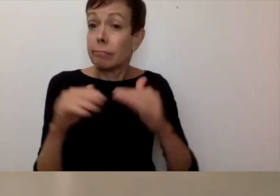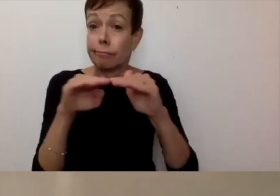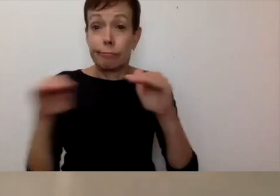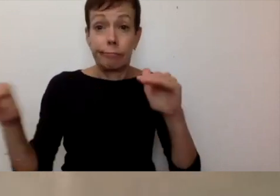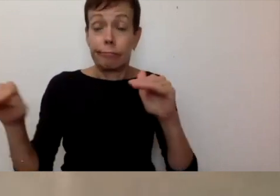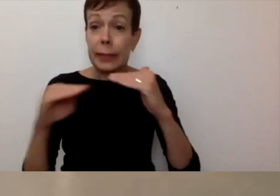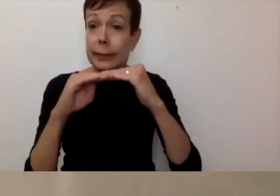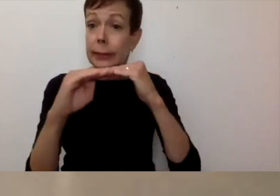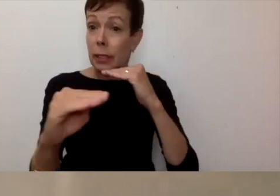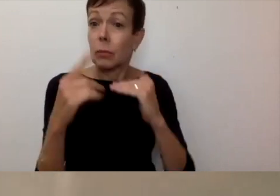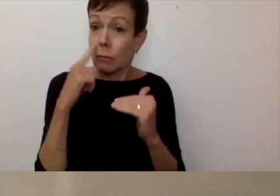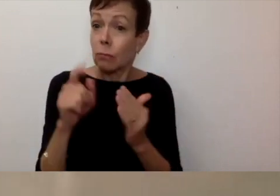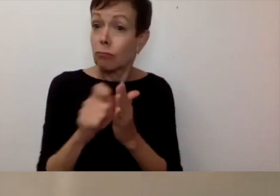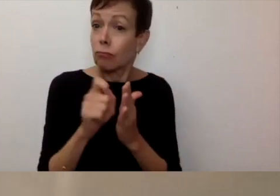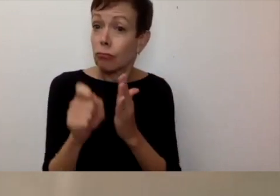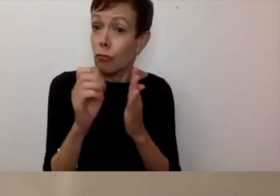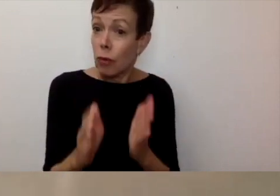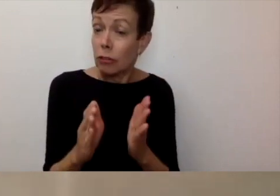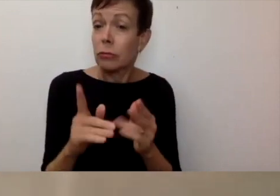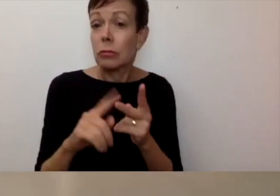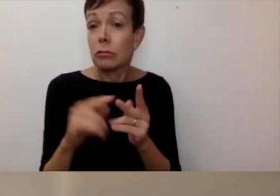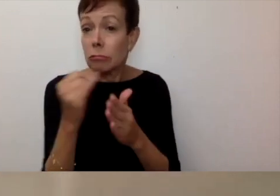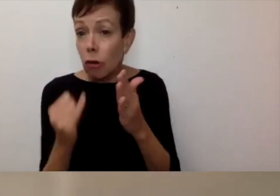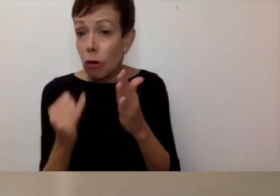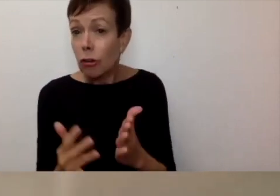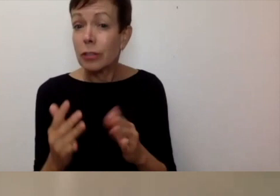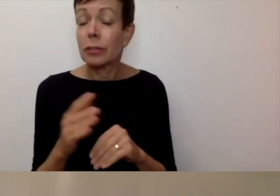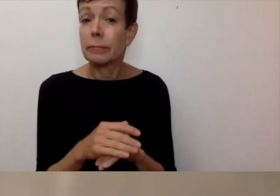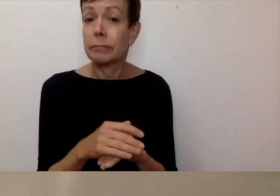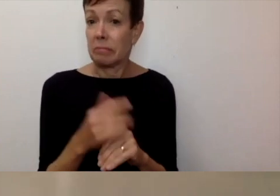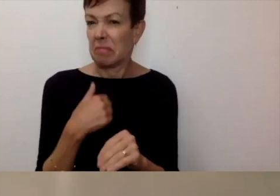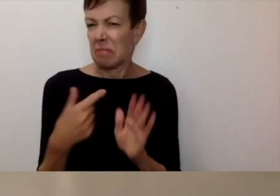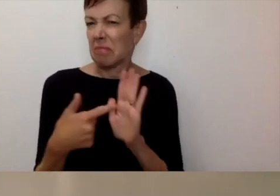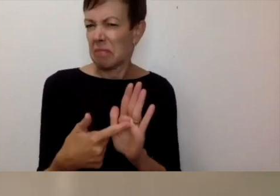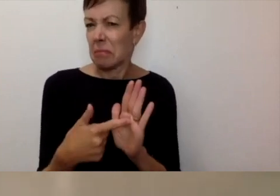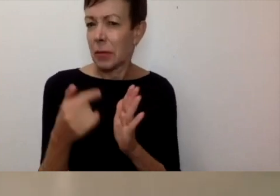of quebec writers that i represent today it hasn't made a lot of noise in the